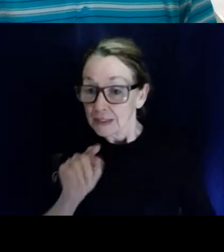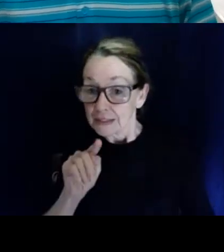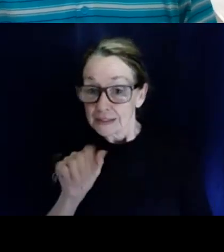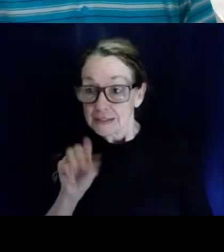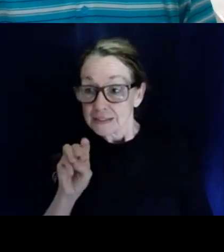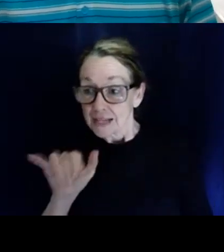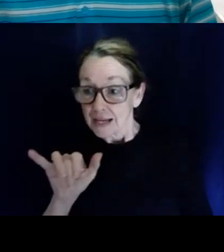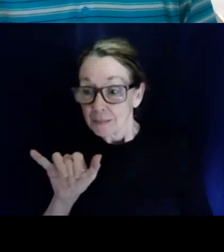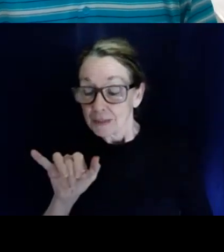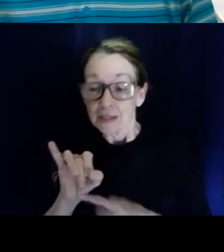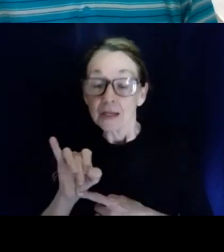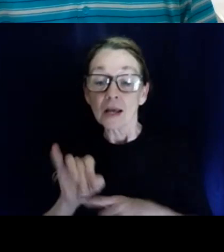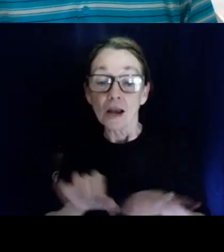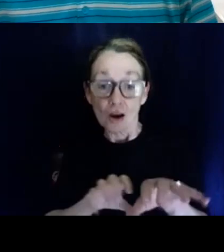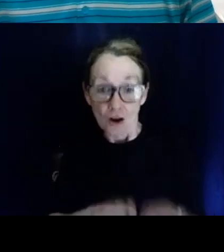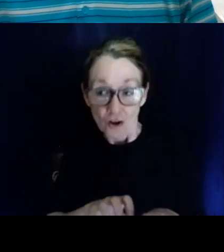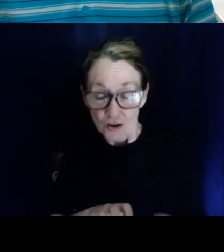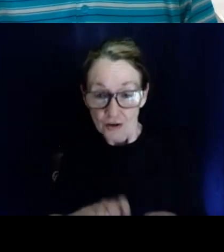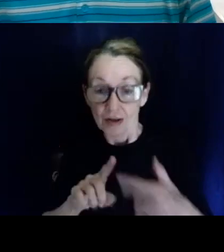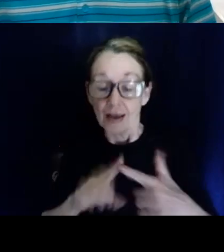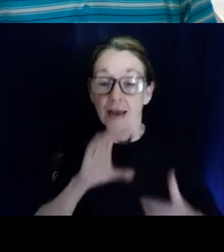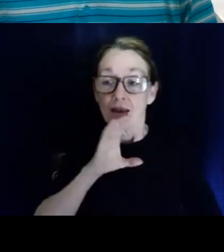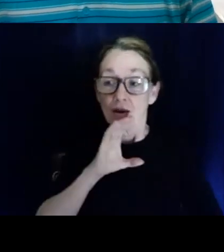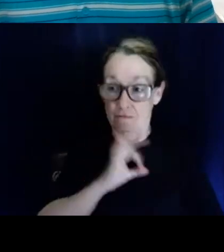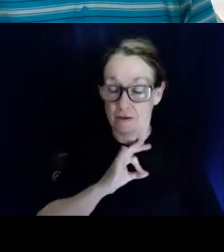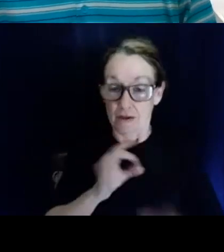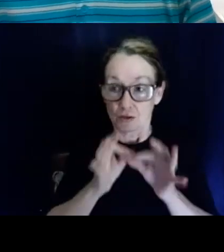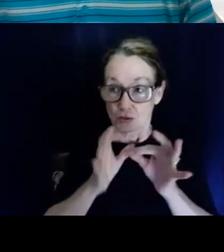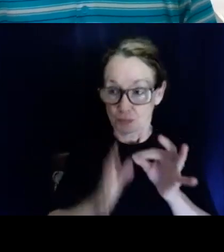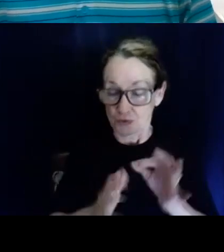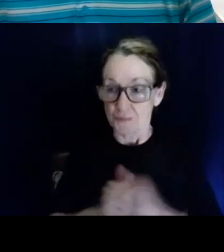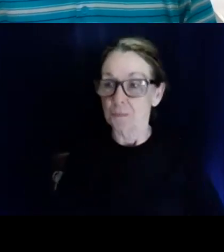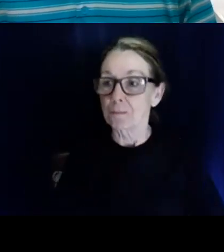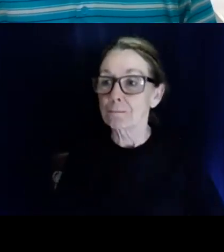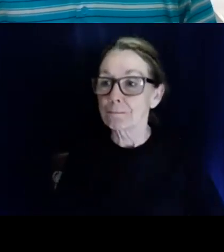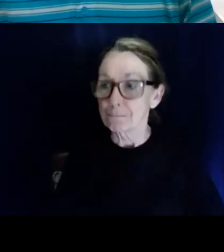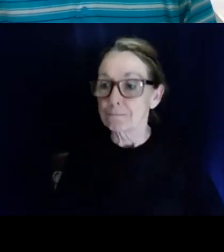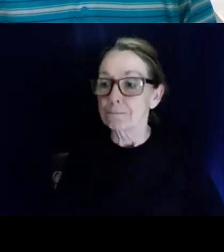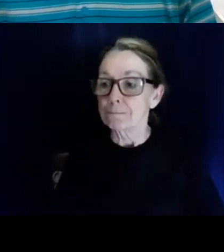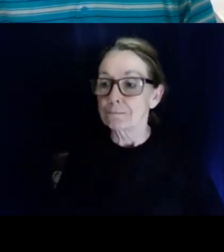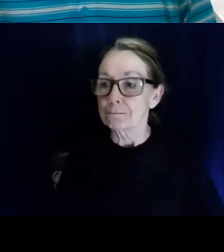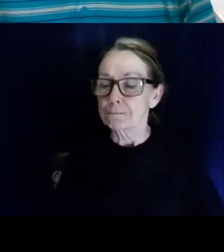THANK YOU.